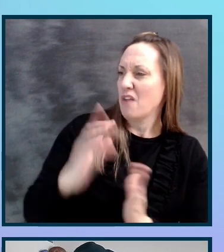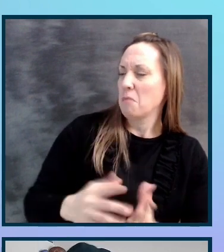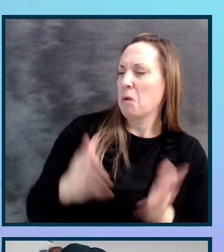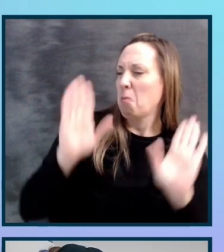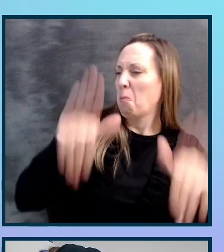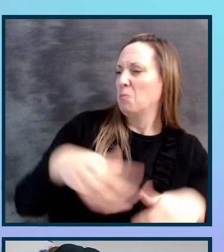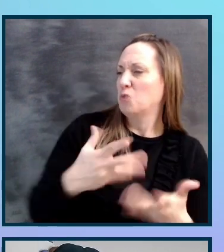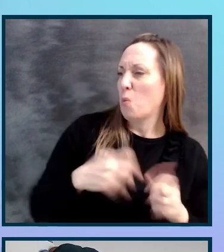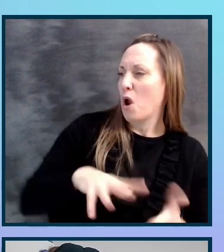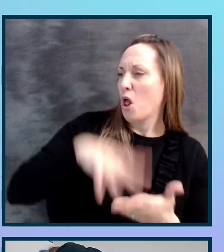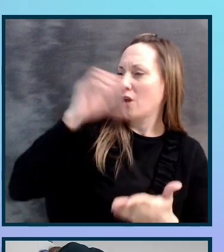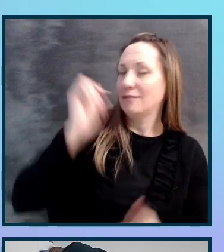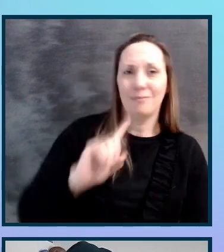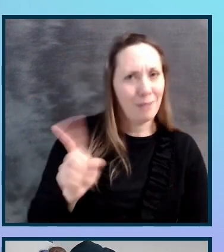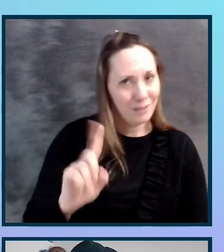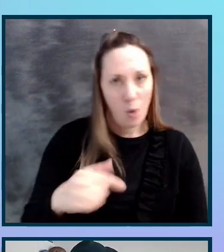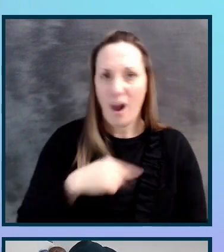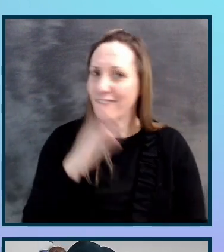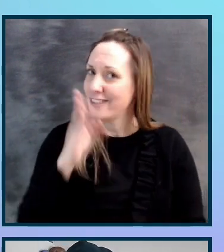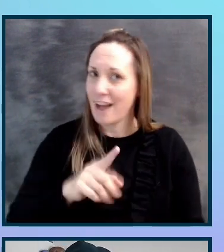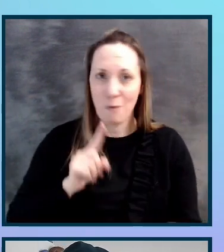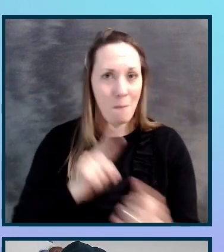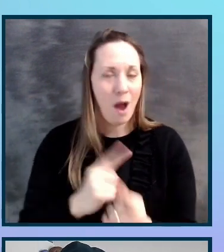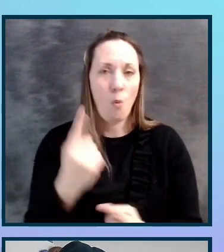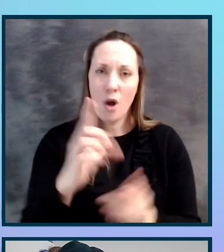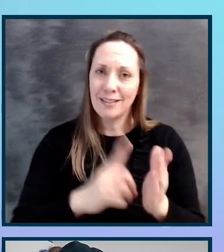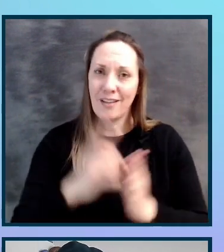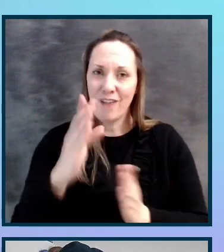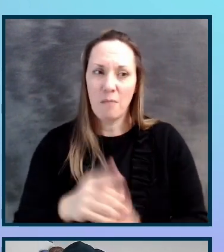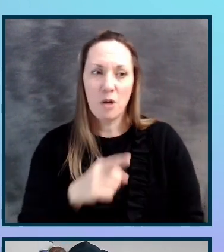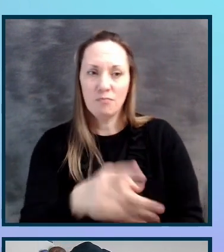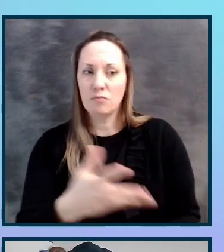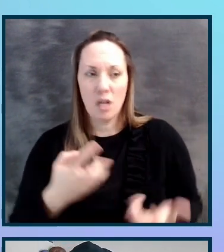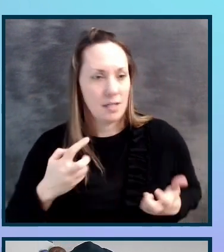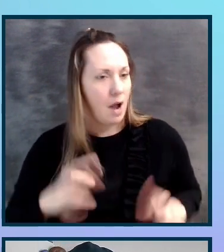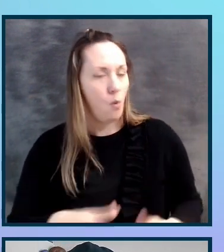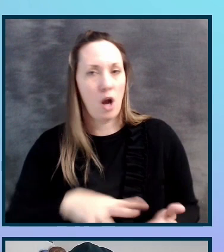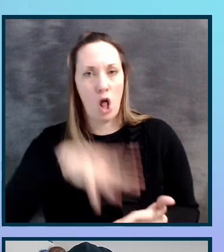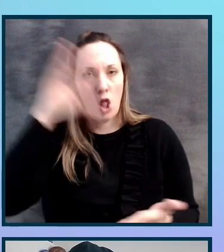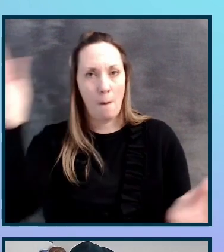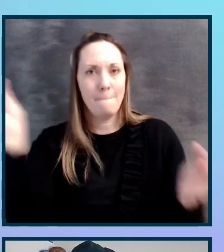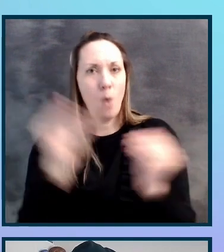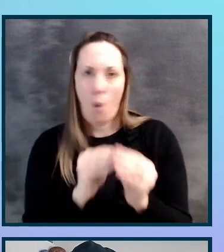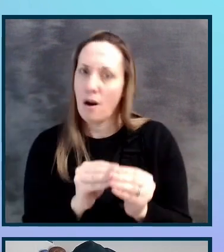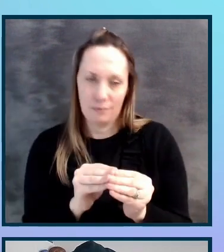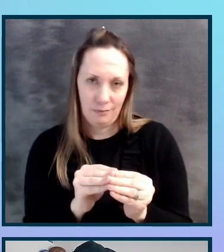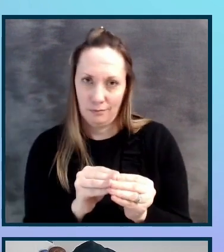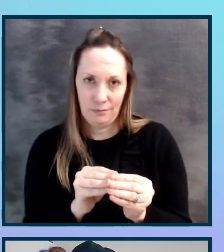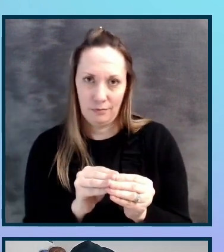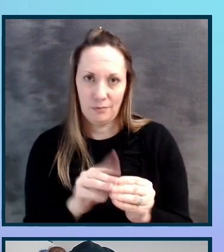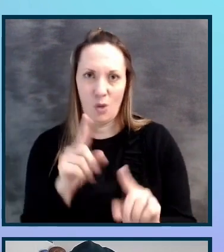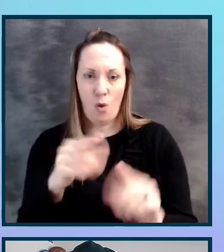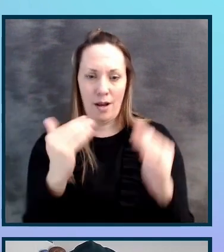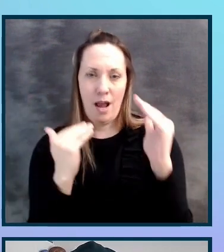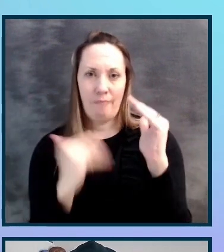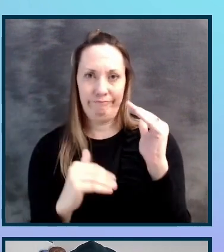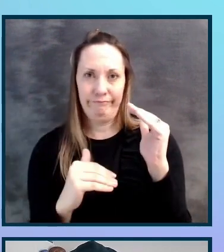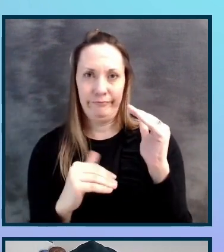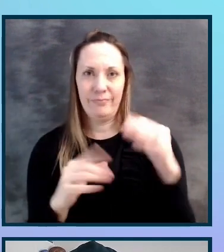There's not a single developer that I have met that has not wanted to learn more. The key constraint is the agile environment.